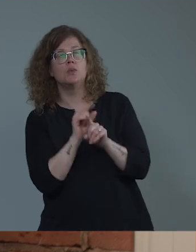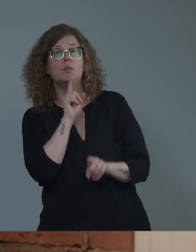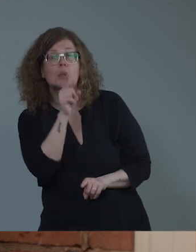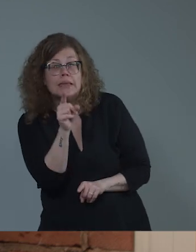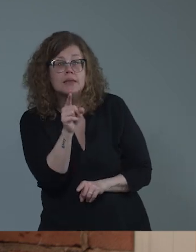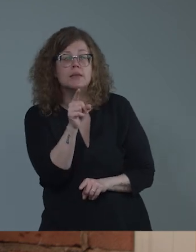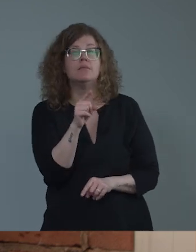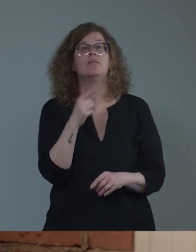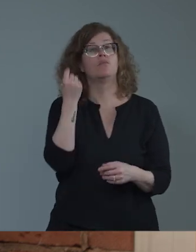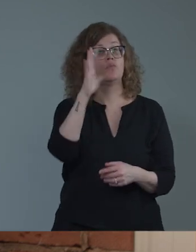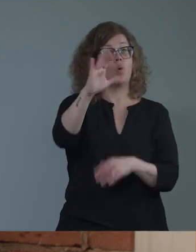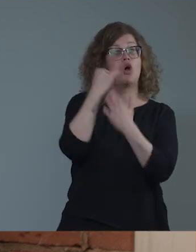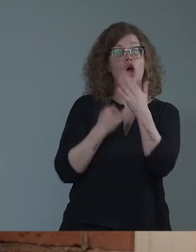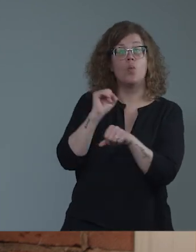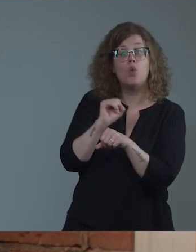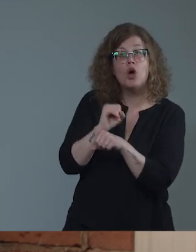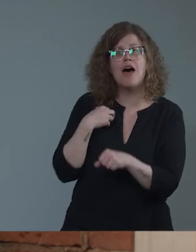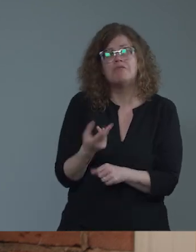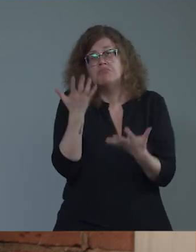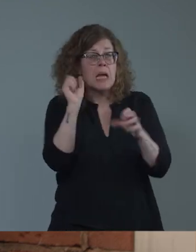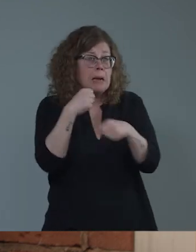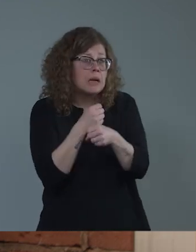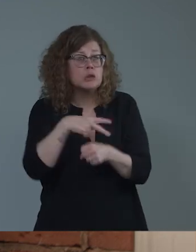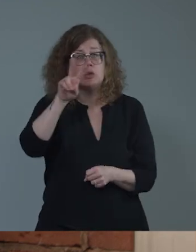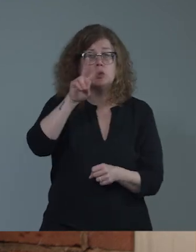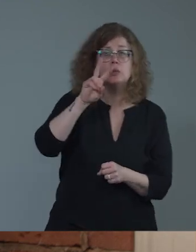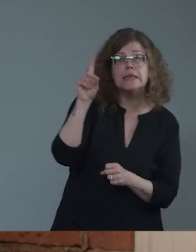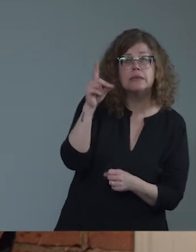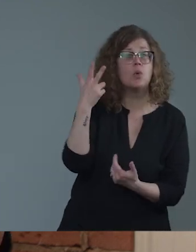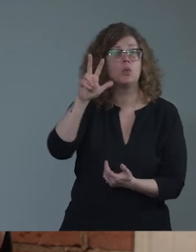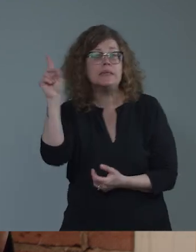whether it needs installation into the ground, whether there's electrical, if there's glass,